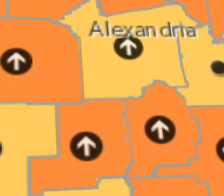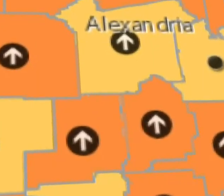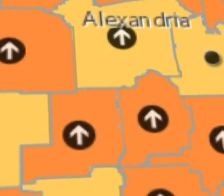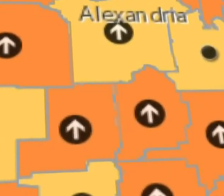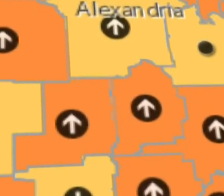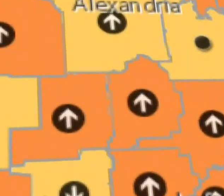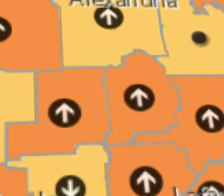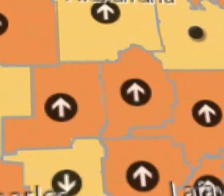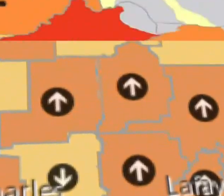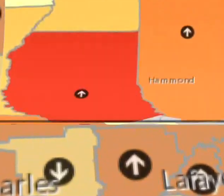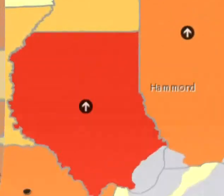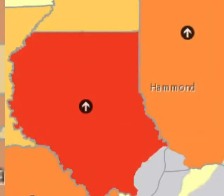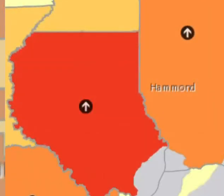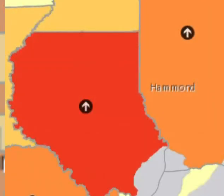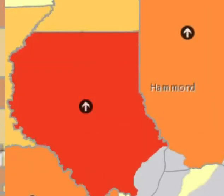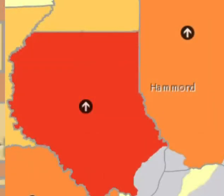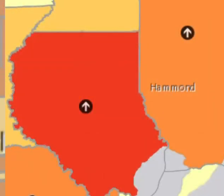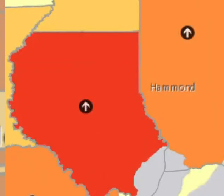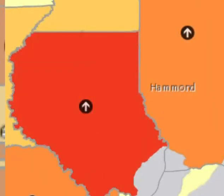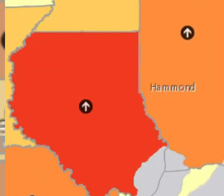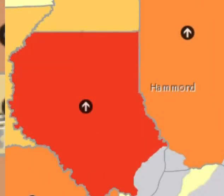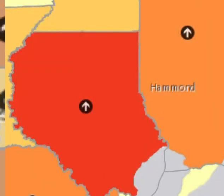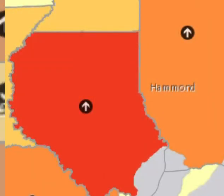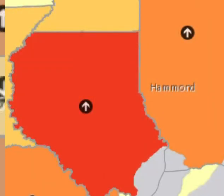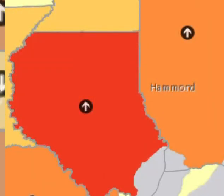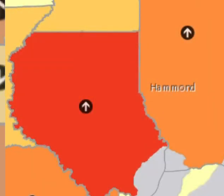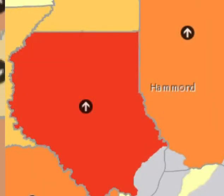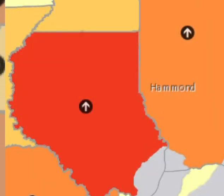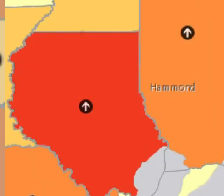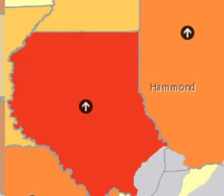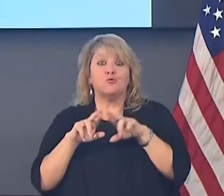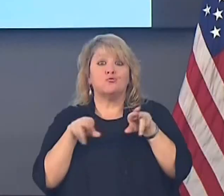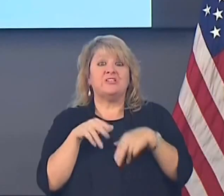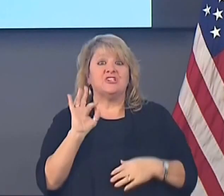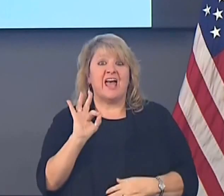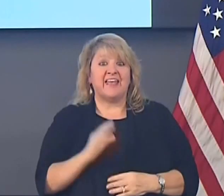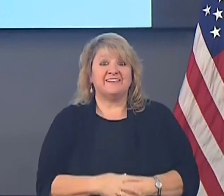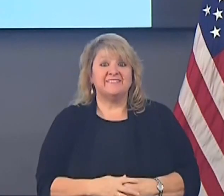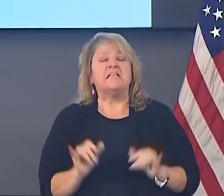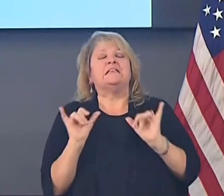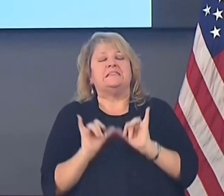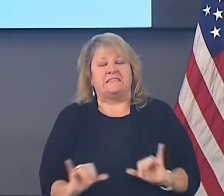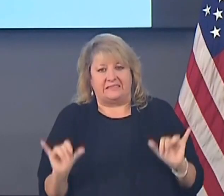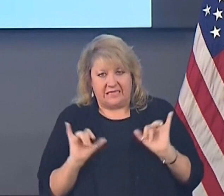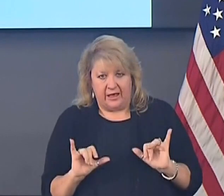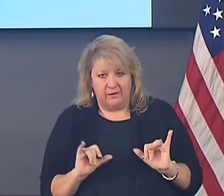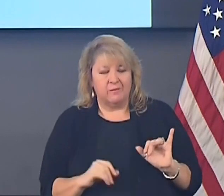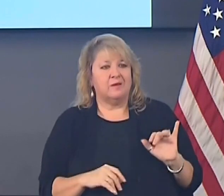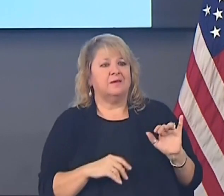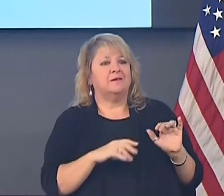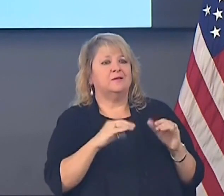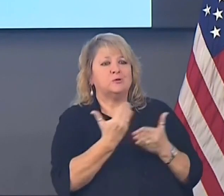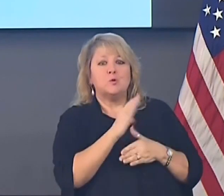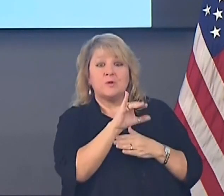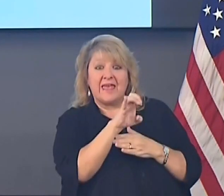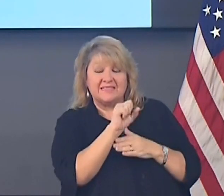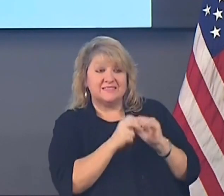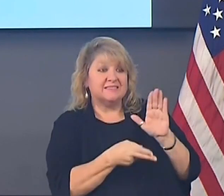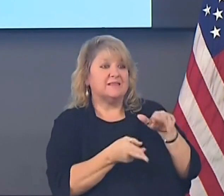EVERY REGION ACROSS THE STATE RIGHT NOW EVERY REGION ACROSS THE STATE RIGHT NOW IS EVERY REGION ACROSS THE STATE RIGHT NOW IS EXPERIENCING STATE RIGHT NOW IS EXPERIENCING STATE RIGHT NOW IS EXPERIENCING VERY STATE RIGHT NOW IS EXPERIENCING VERY SIMILAR STATE RIGHT NOW IS EXPERIENCING VERY SIMILAR INCREASES STATE RIGHT NOW IS EXPERIENCING VERY SIMILAR INCREASES IN STATE RIGHT NOW IS EXPERIENCING VERY SIMILAR INCREASES IN >> VERY SIMILAR INCREASES IN >> VERY SIMILAR INCREASES IN >> REGION VERY SIMILAR INCREASES IN >> REGION 9 VERY SIMILAR INCREASES IN >> REGION 9 WHICH VERY SIMILAR INCREASES IN >> REGION 9 WHICH INCLUDES VERY SIMILAR INCREASES IN >> REGION 9 WHICH INCLUDES THE VERY SIMILAR INCREASES IN >> REGION 9 WHICH INCLUDES THE 5 REGION 9 WHICH INCLUDES THE 5 REGION 9 WHICH INCLUDES THE 5 NORTH REGION 9 WHICH INCLUDES THE 5 NORTH SHORE REGION 9 WHICH INCLUDES THE 5 NORTH SHORE PARISHES. NORTH SHORE PARISHES. NORTH SHORE PARISHES. ALL NORTH SHORE PARISHES. ALL OF NORTH SHORE PARISHES. ALL OF THEM NORTH SHORE PARISHES. ALL OF THEM ARE